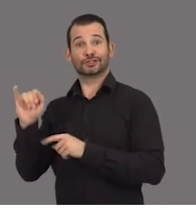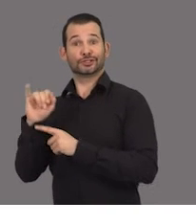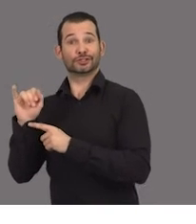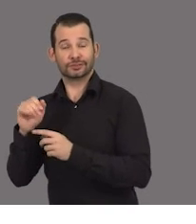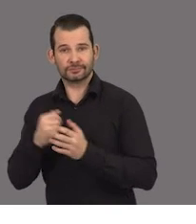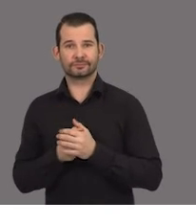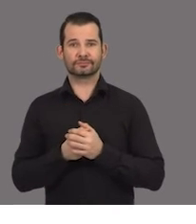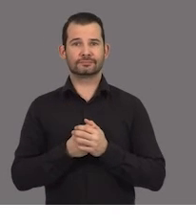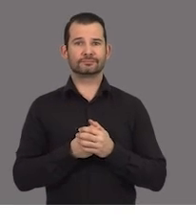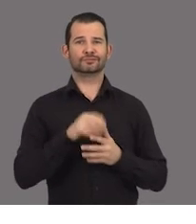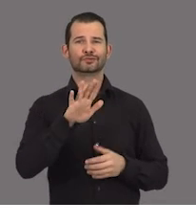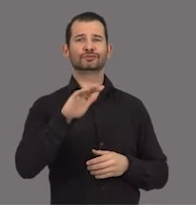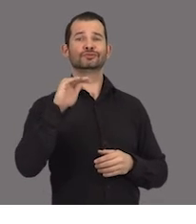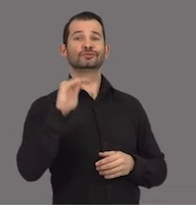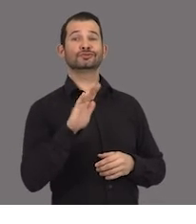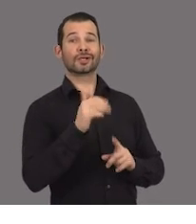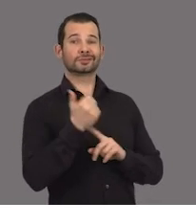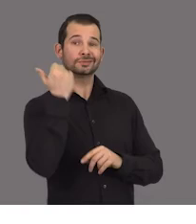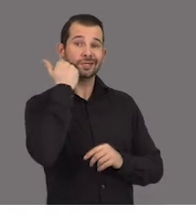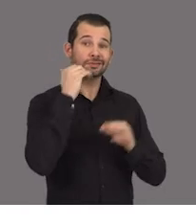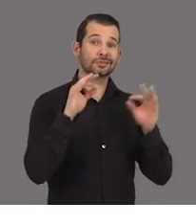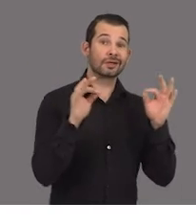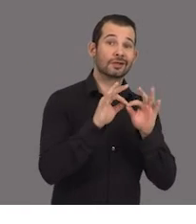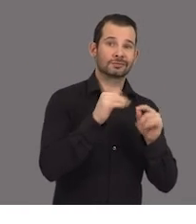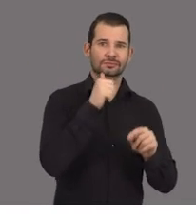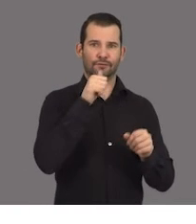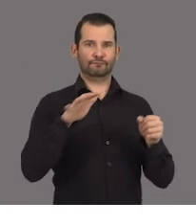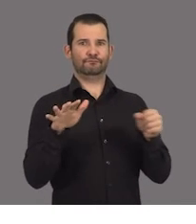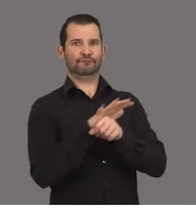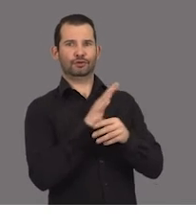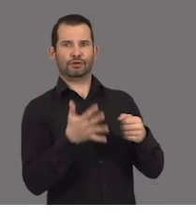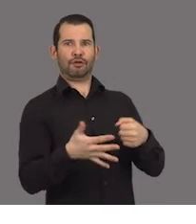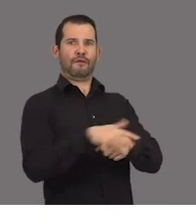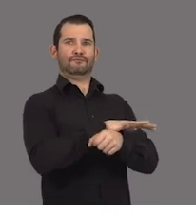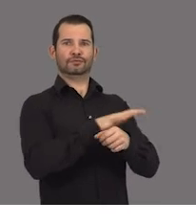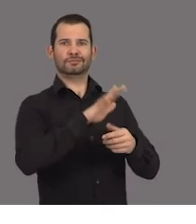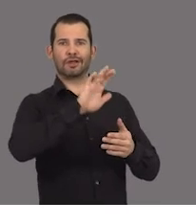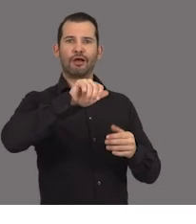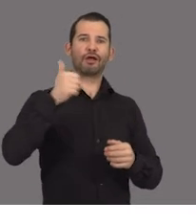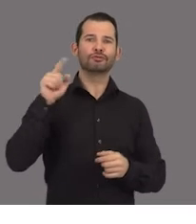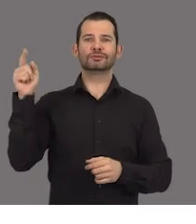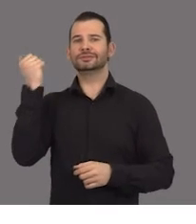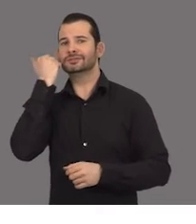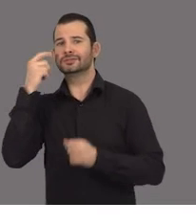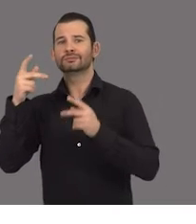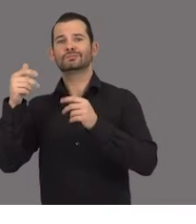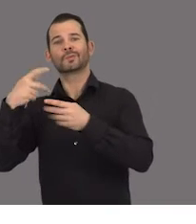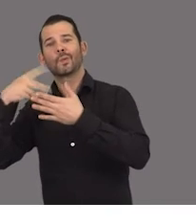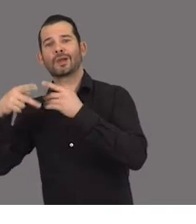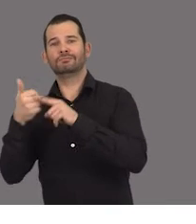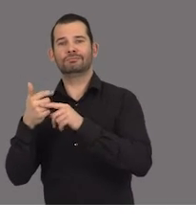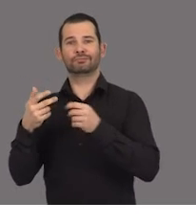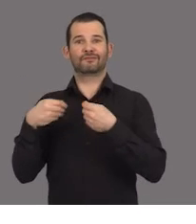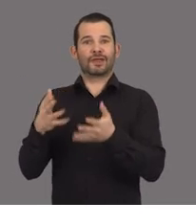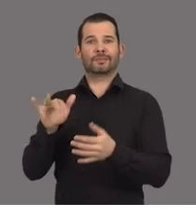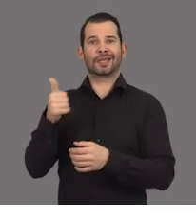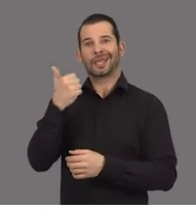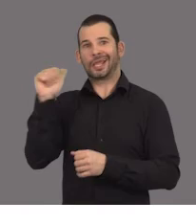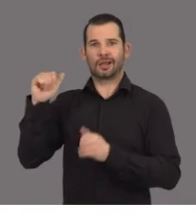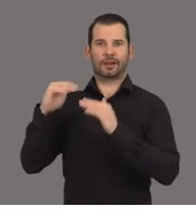Your child’s dental costs are not fully covered by another dental program provided by any level of government.